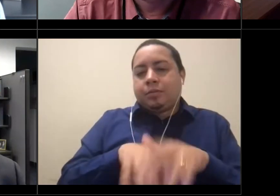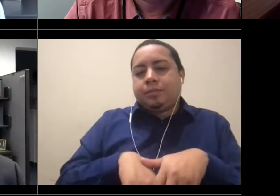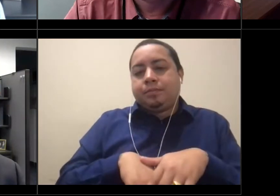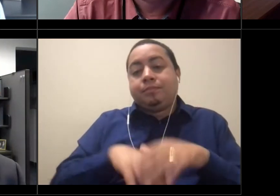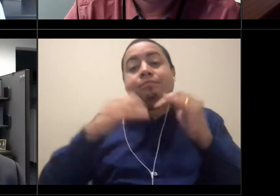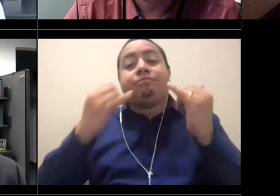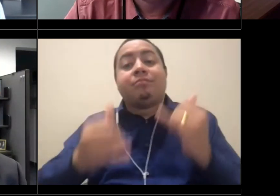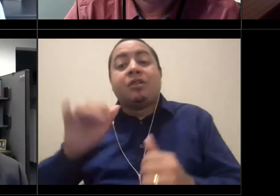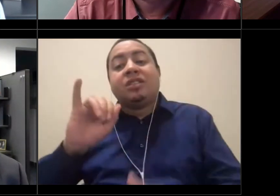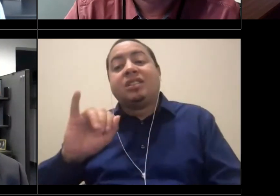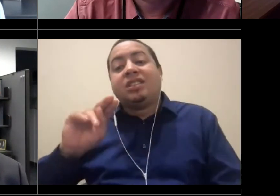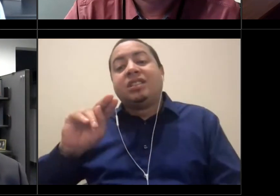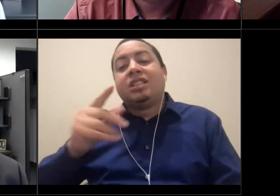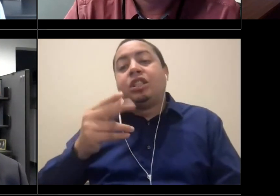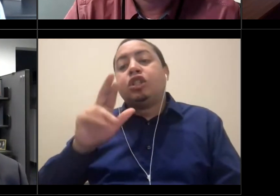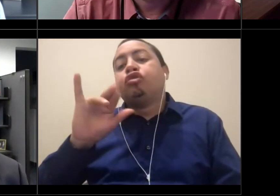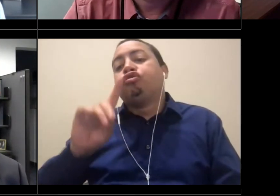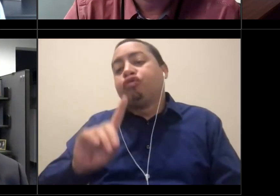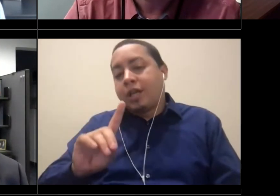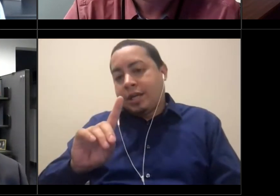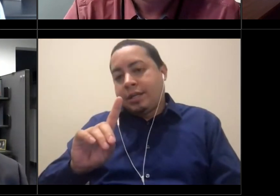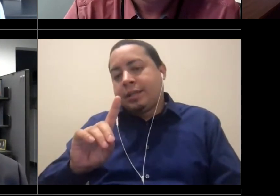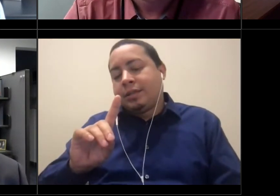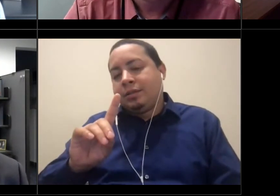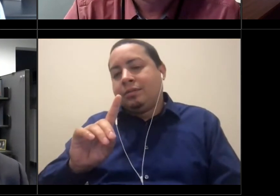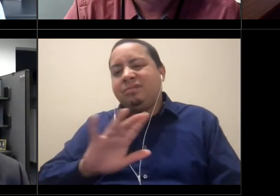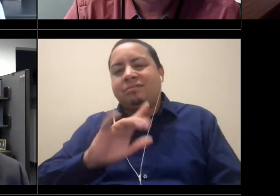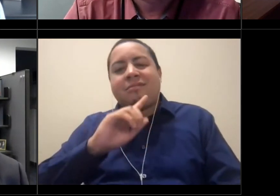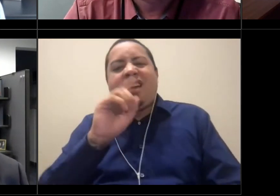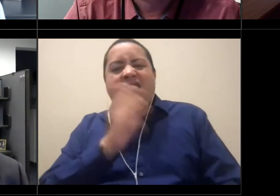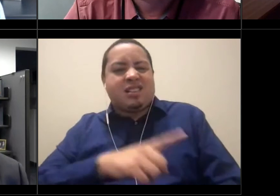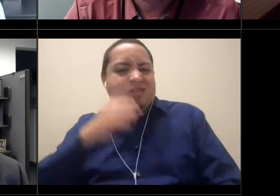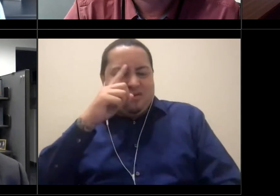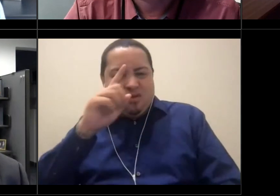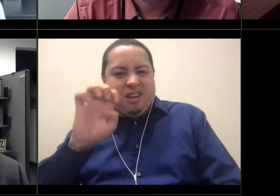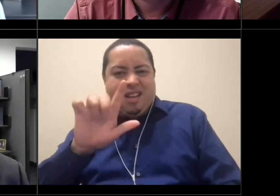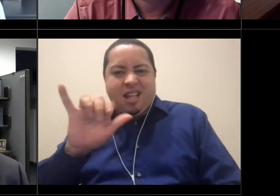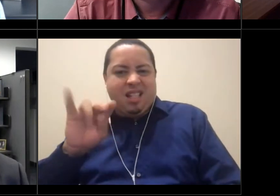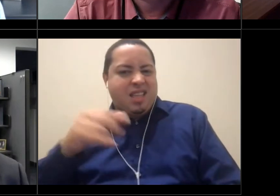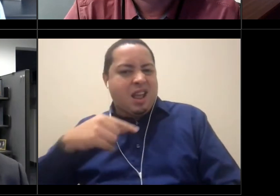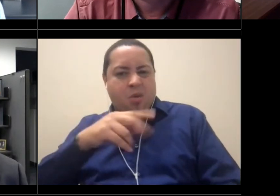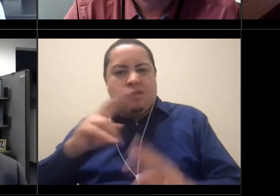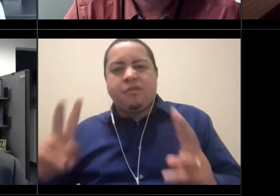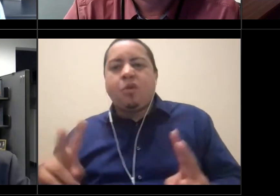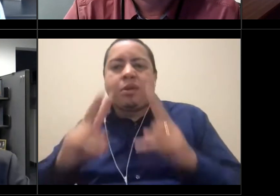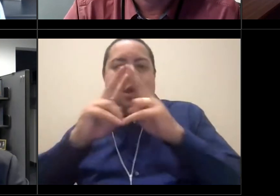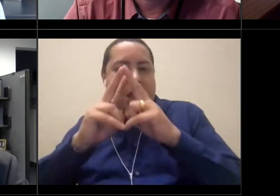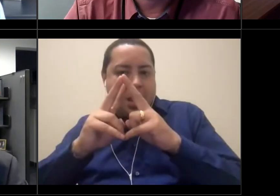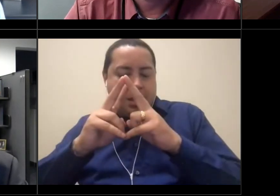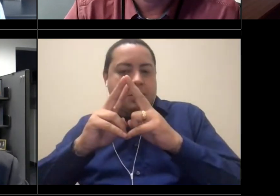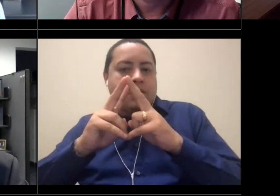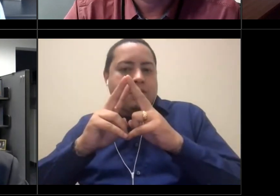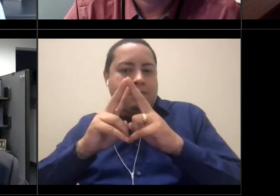this is for Ellen, our volcano expert. They want to know if you worked on the eruption of Mount Vesuvius.